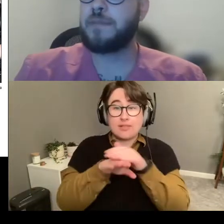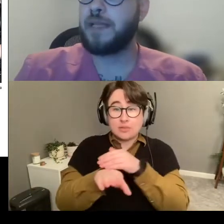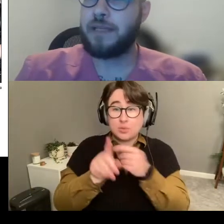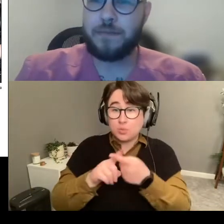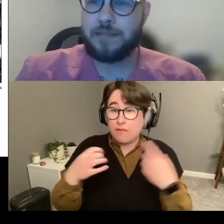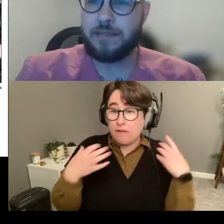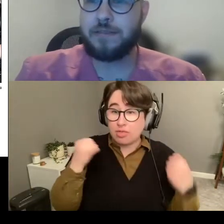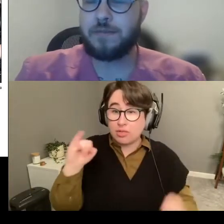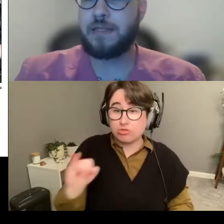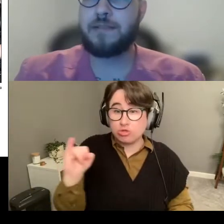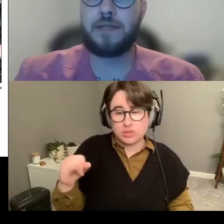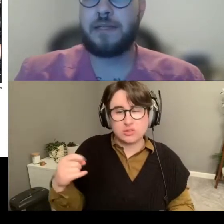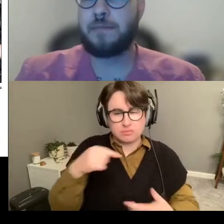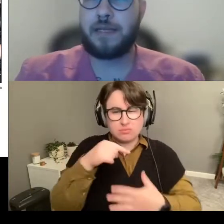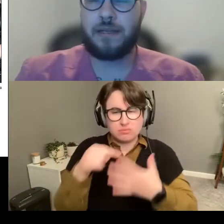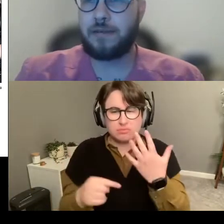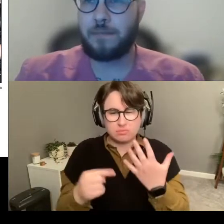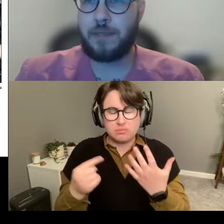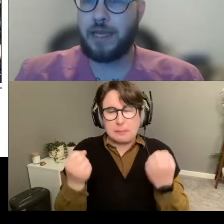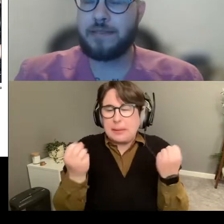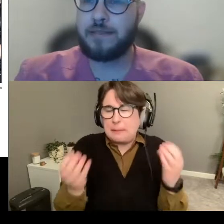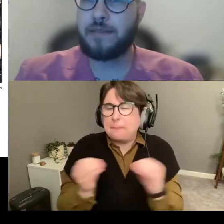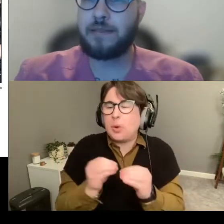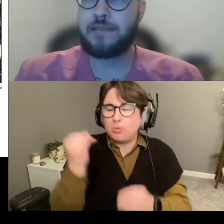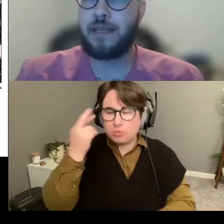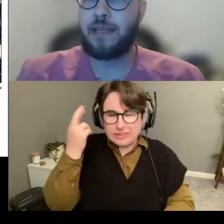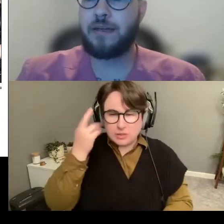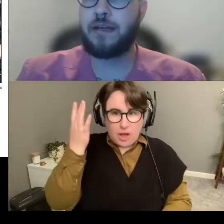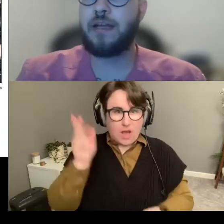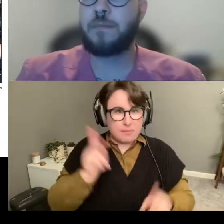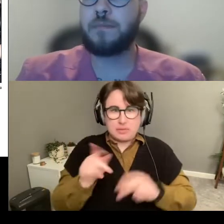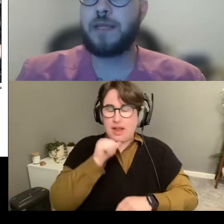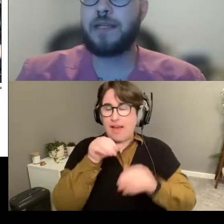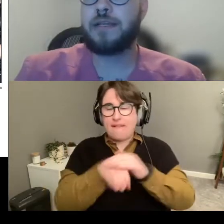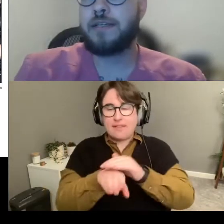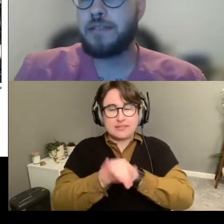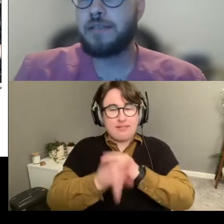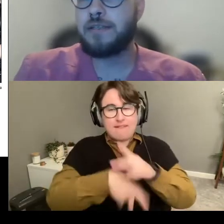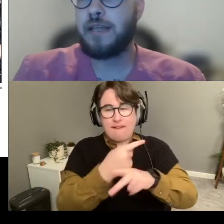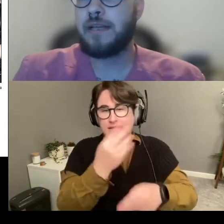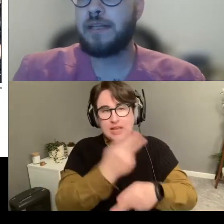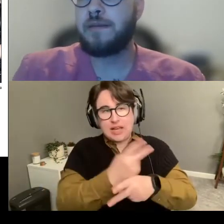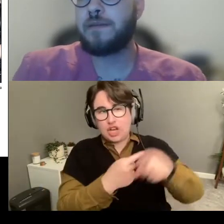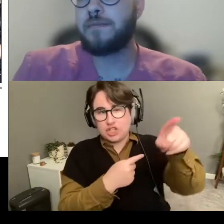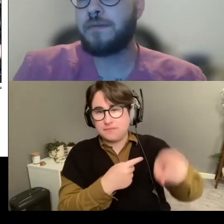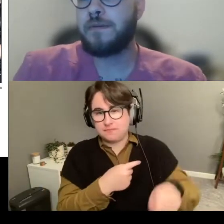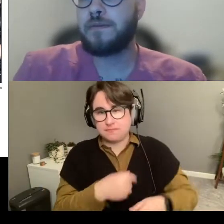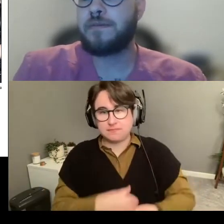are many reasons why somebody might not be accessing this care, and in addition to that, even for those